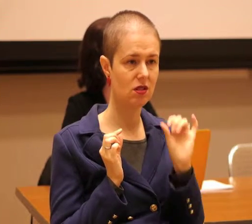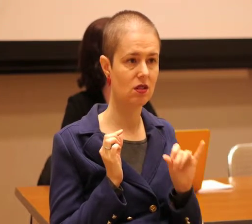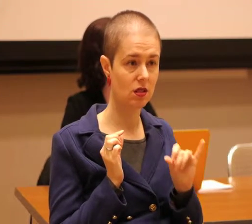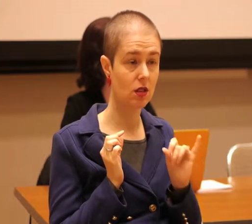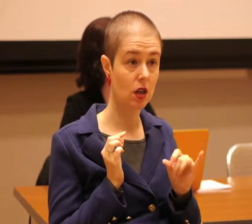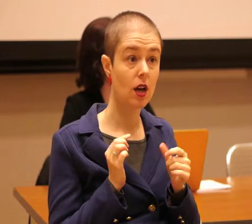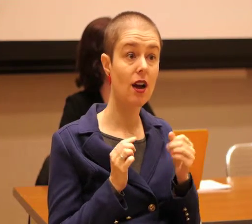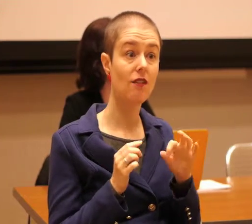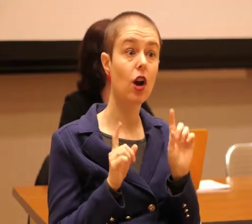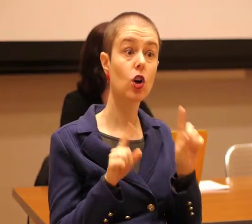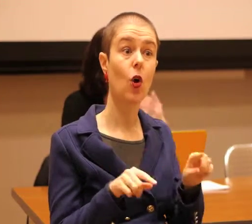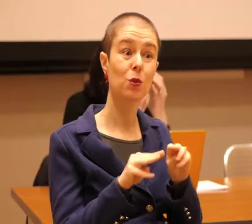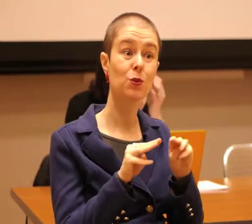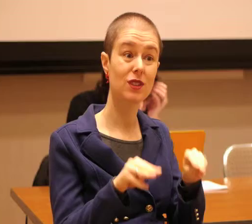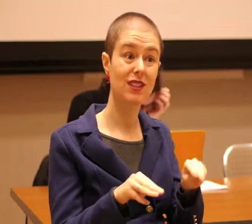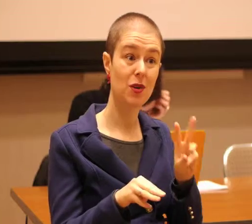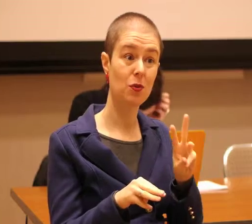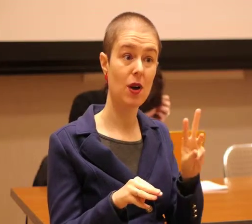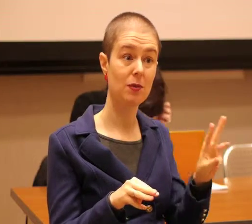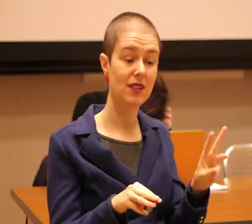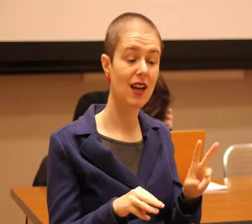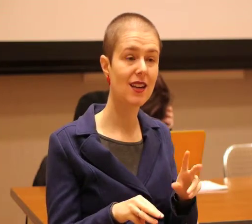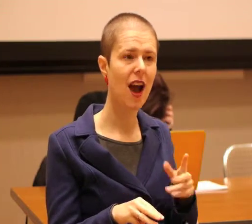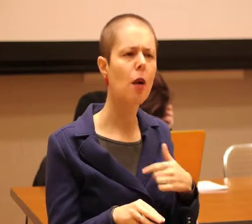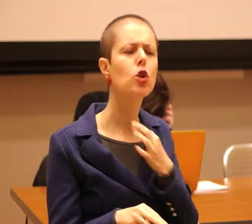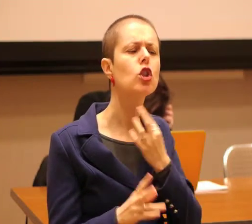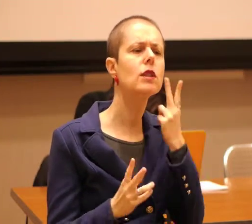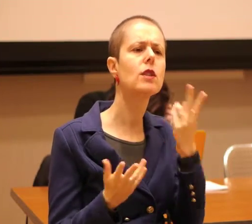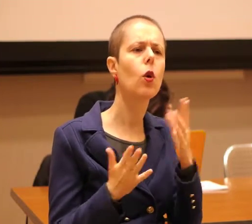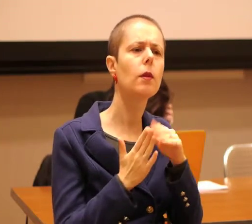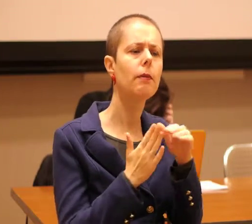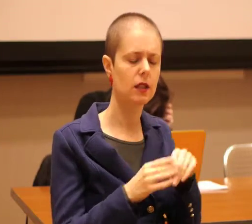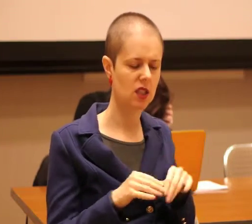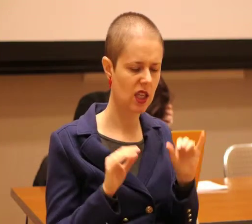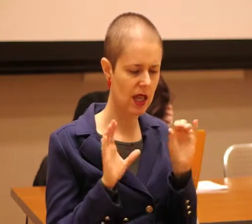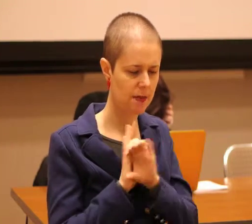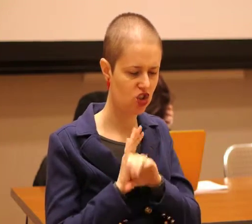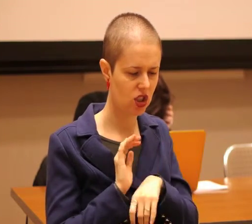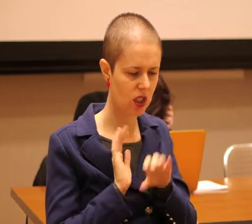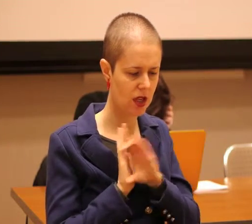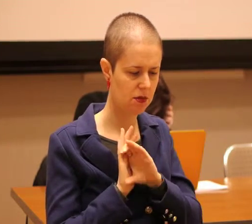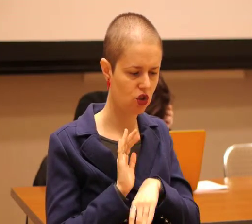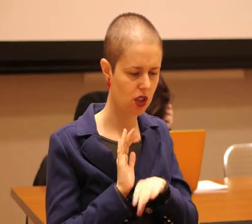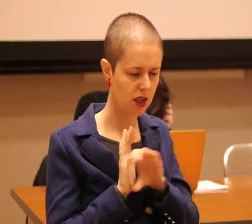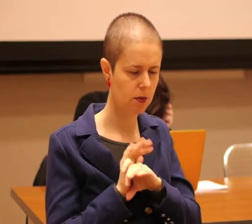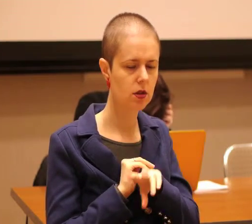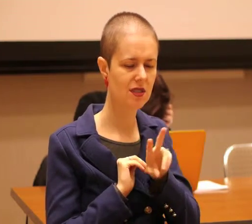museum website and look around at all these wonderful paintings and hear,